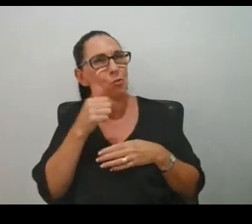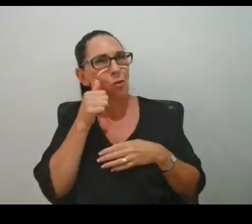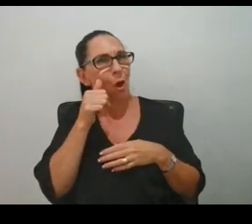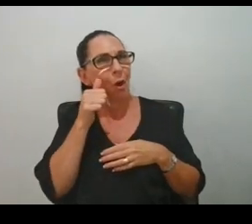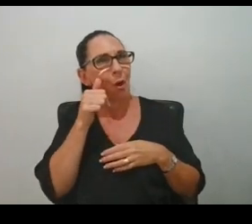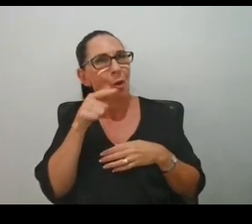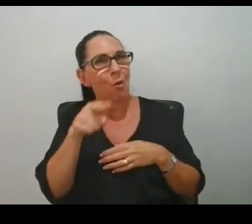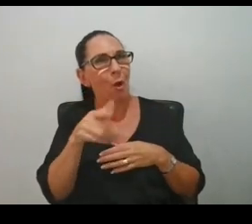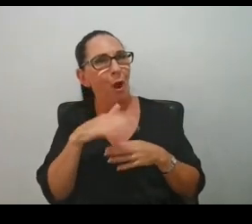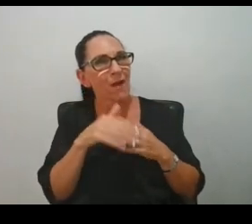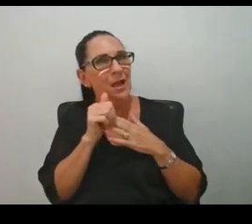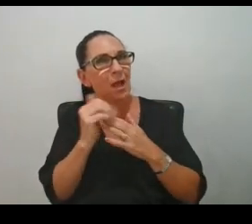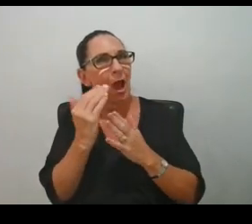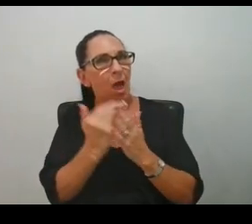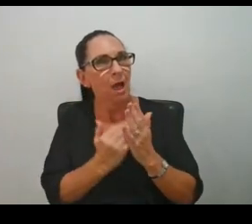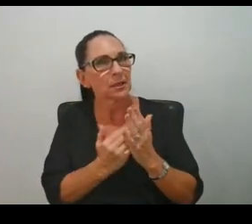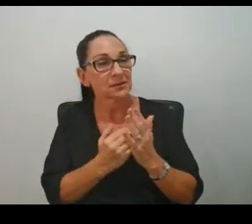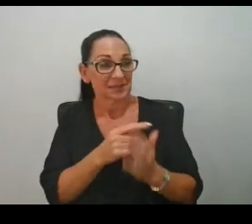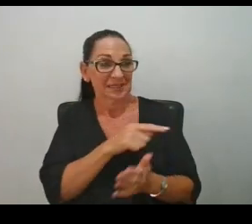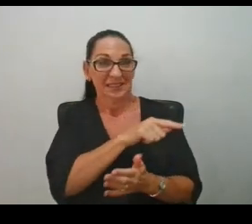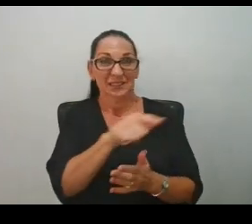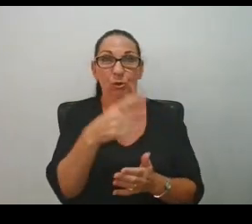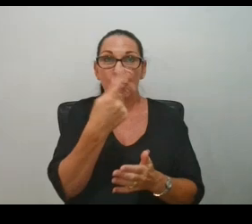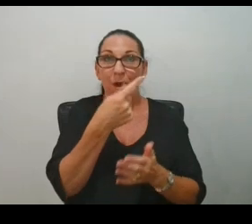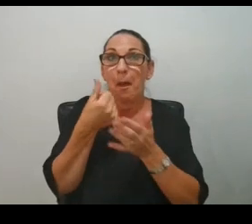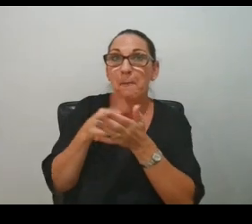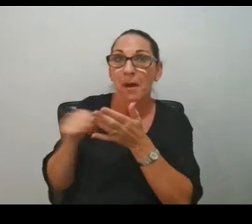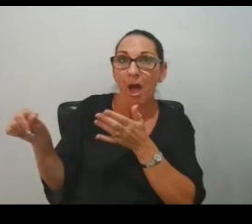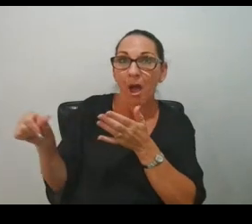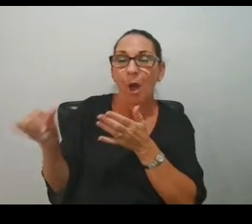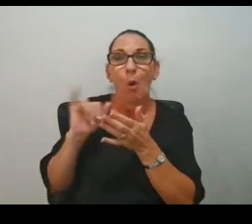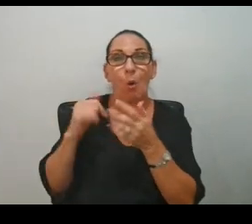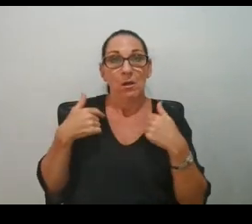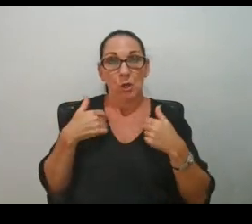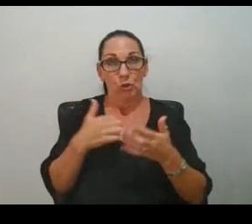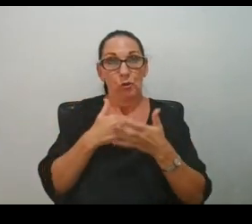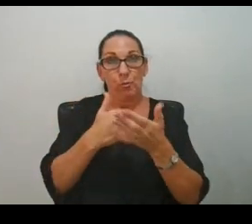for legal aid themselves or or for support people who are helping people the guidelines is probably